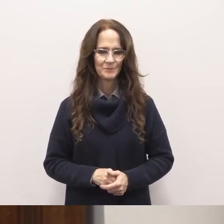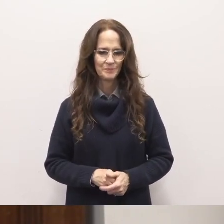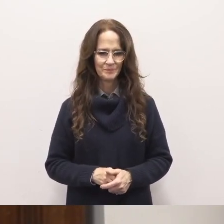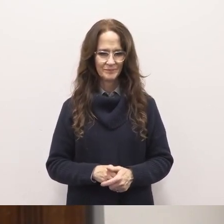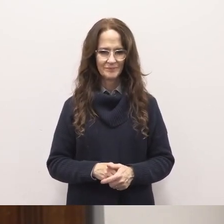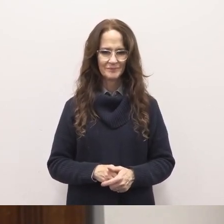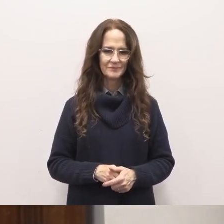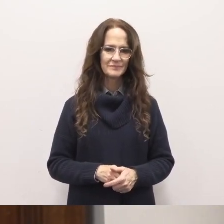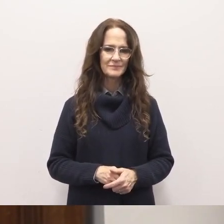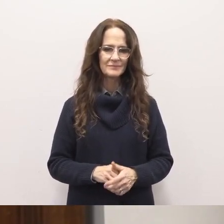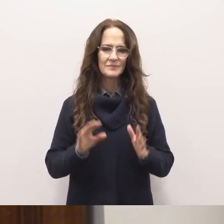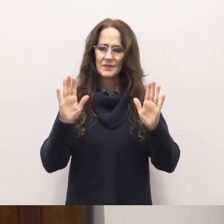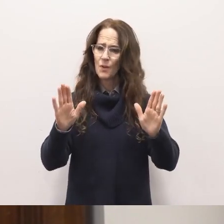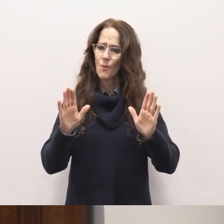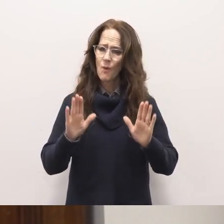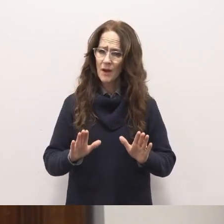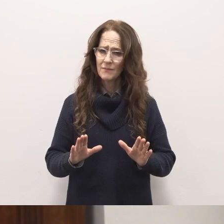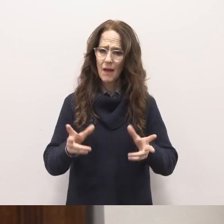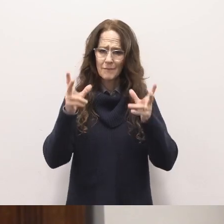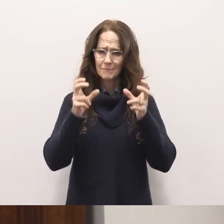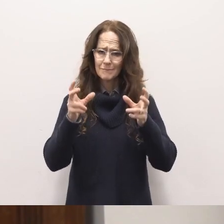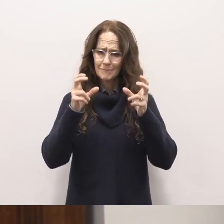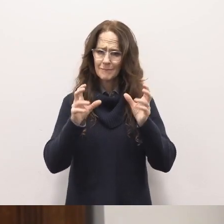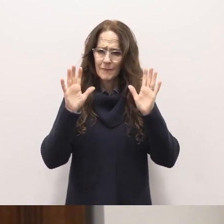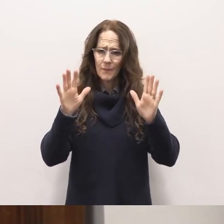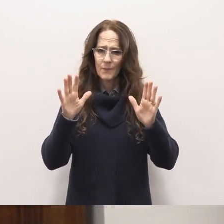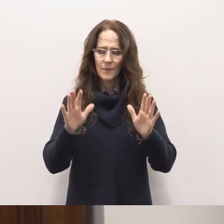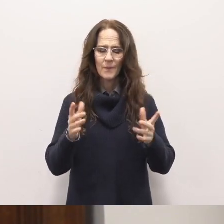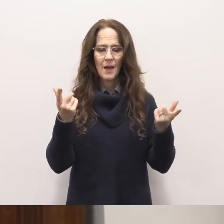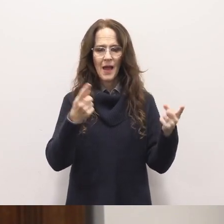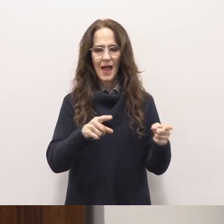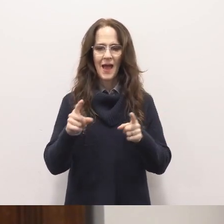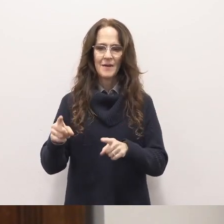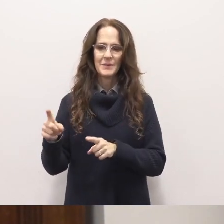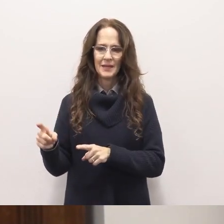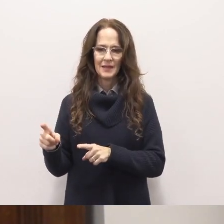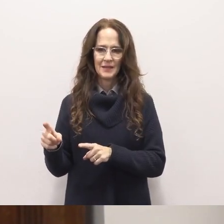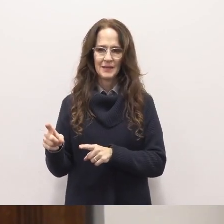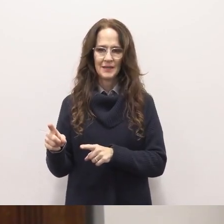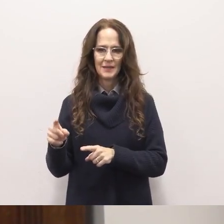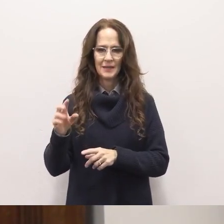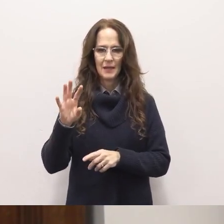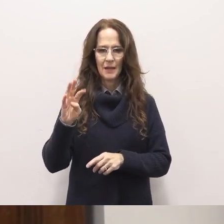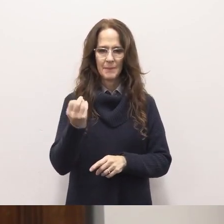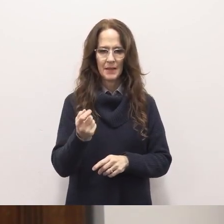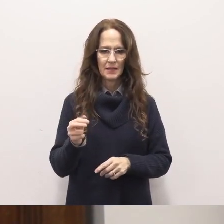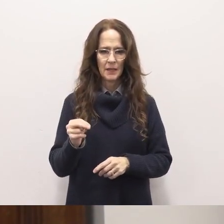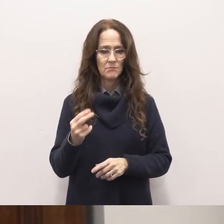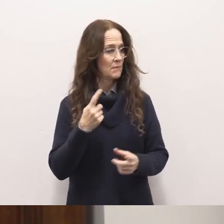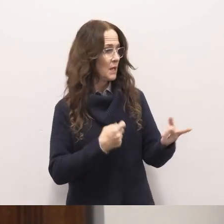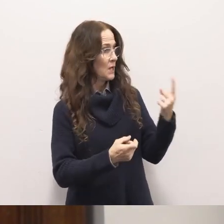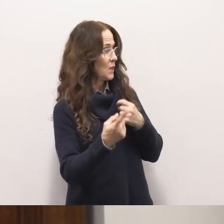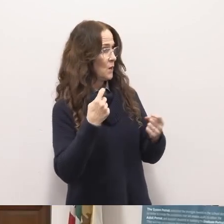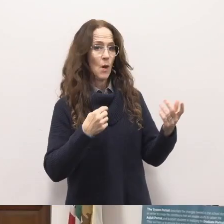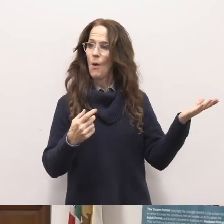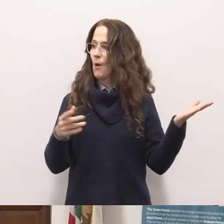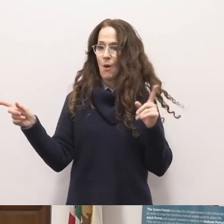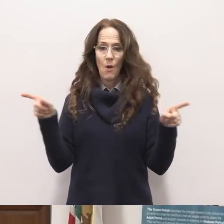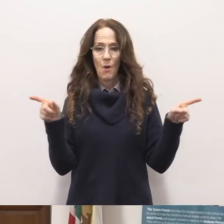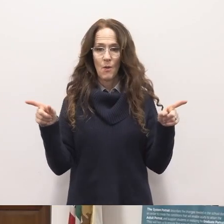Okay. Well, it's wonderful to hear about everything going on at Millikan. Do we have any other? Oh, yep. Mr. Miller.